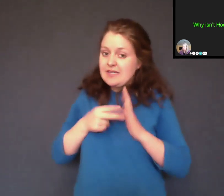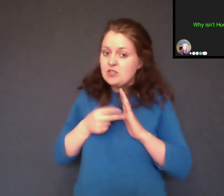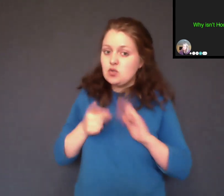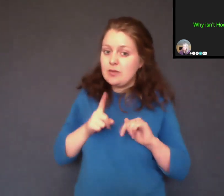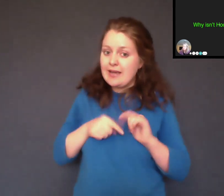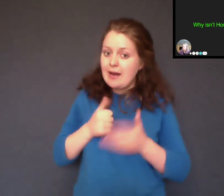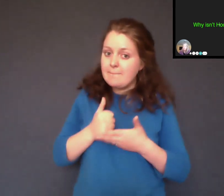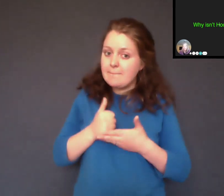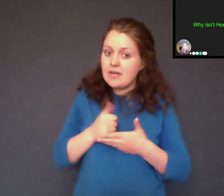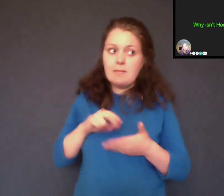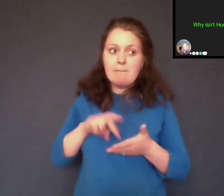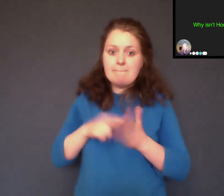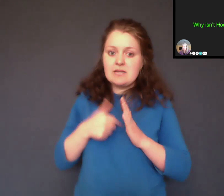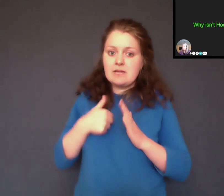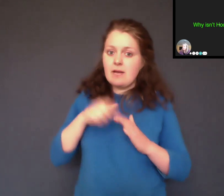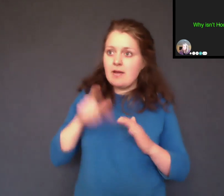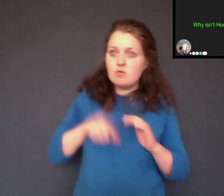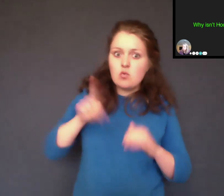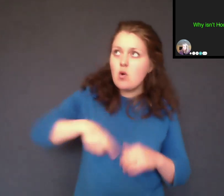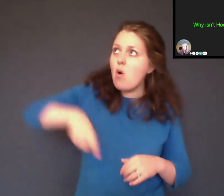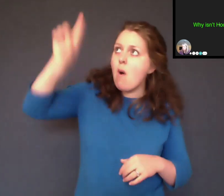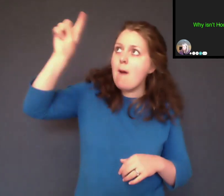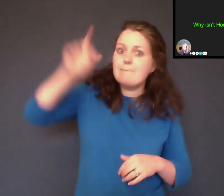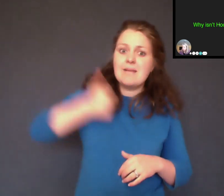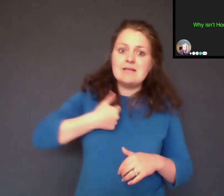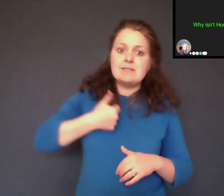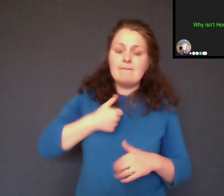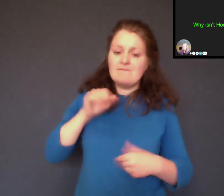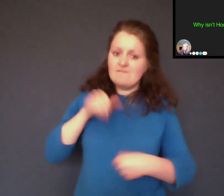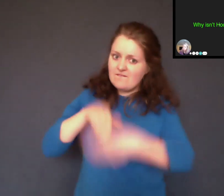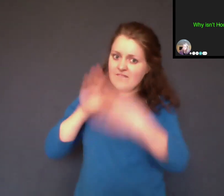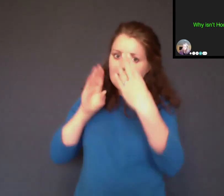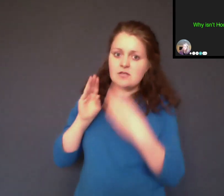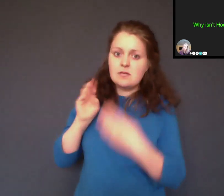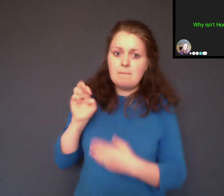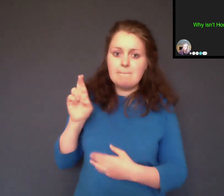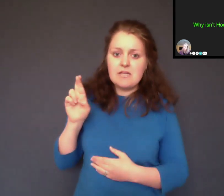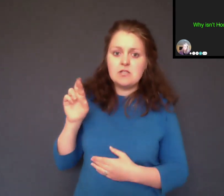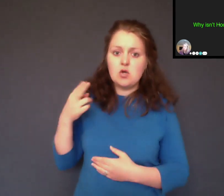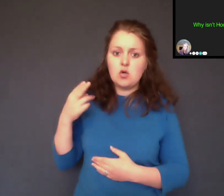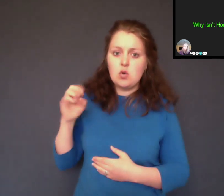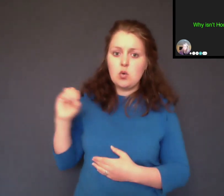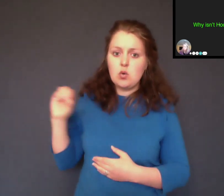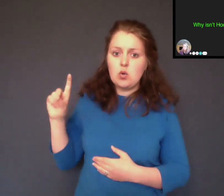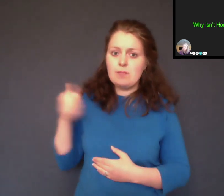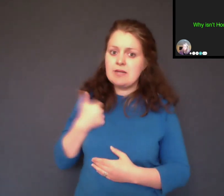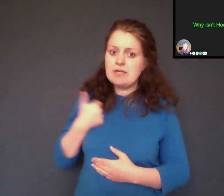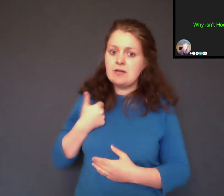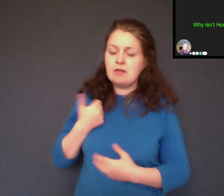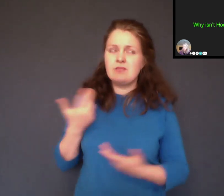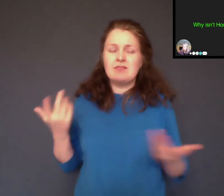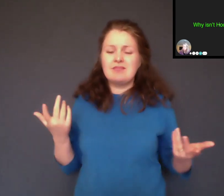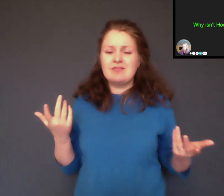it means you can't help me it means i have to go up and face mr hood on my home on my own but that